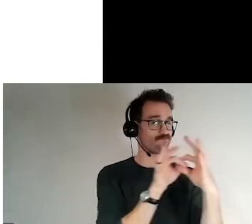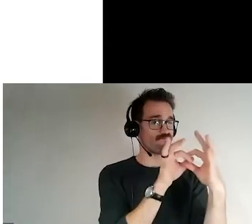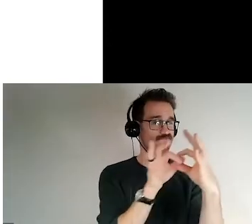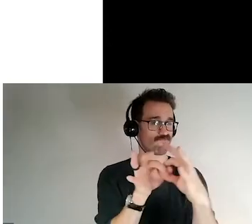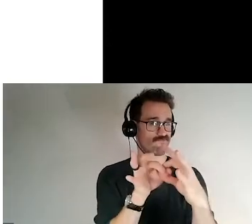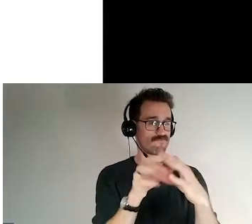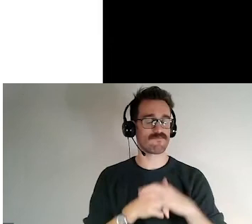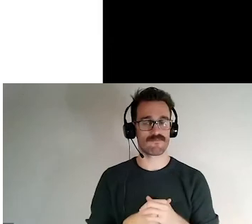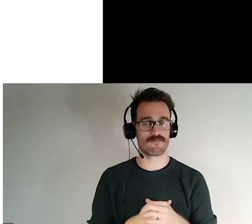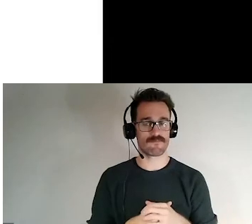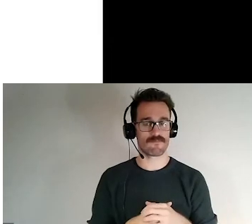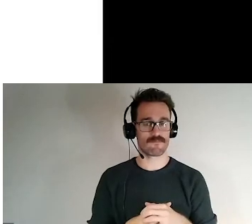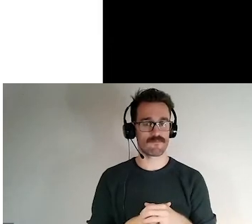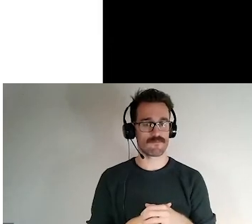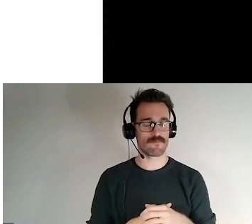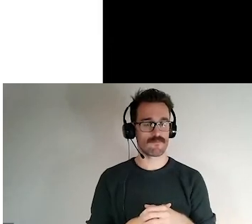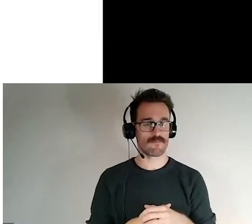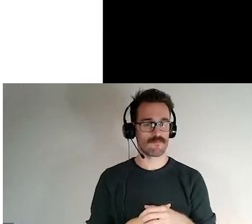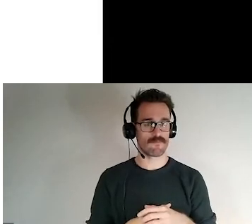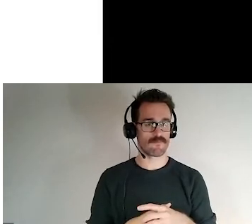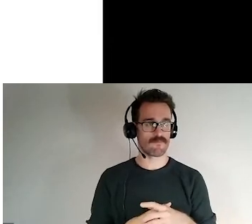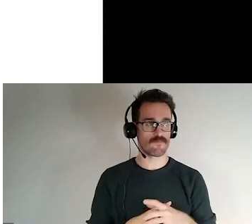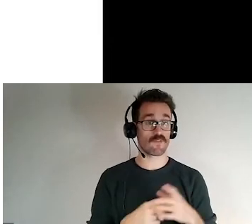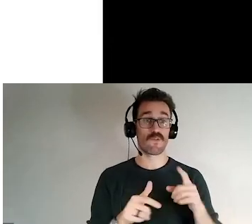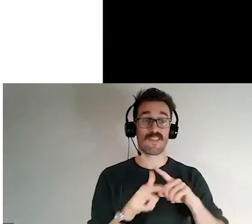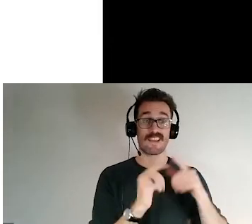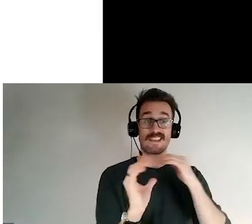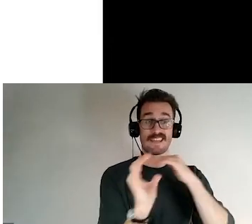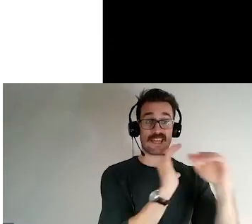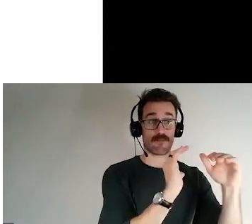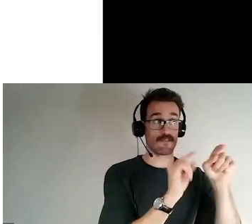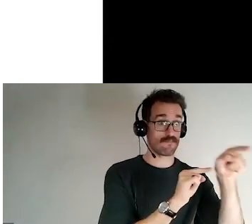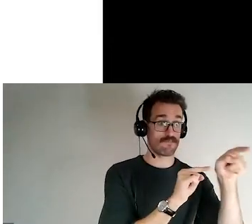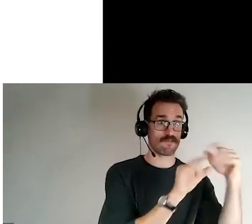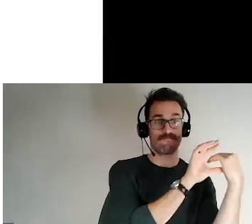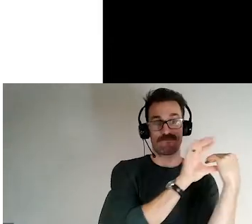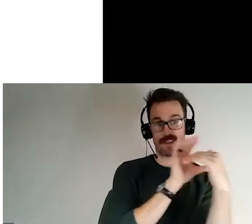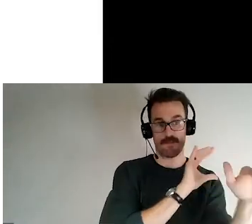emails both to their own employees and externally as well. We also conducted in-person